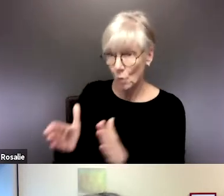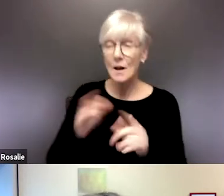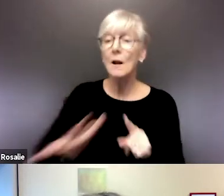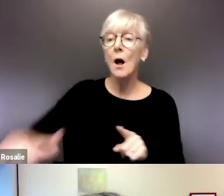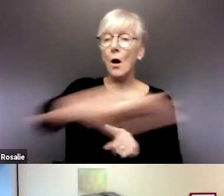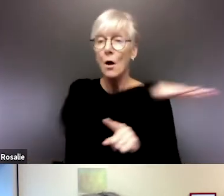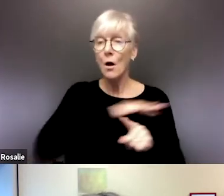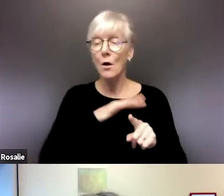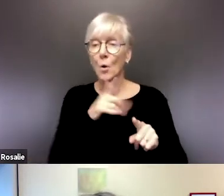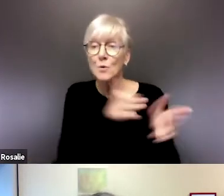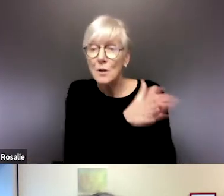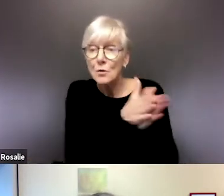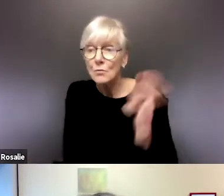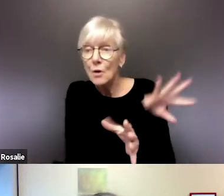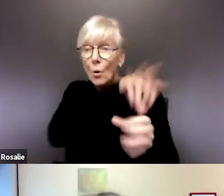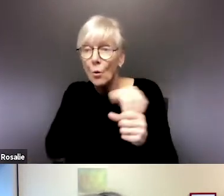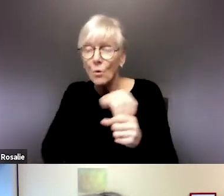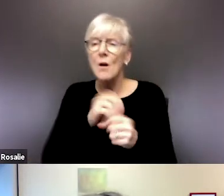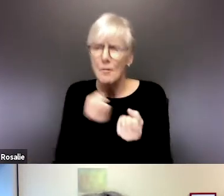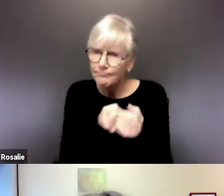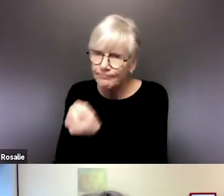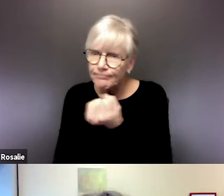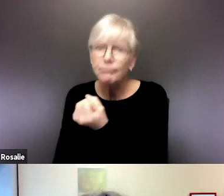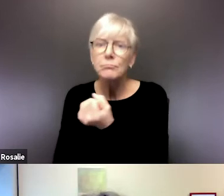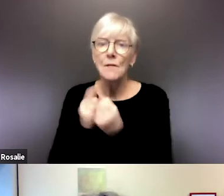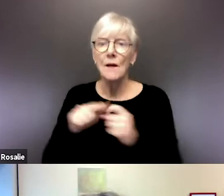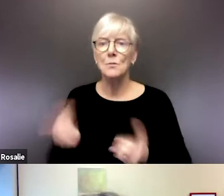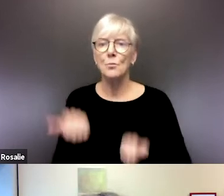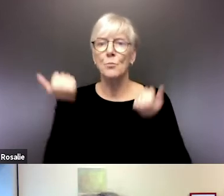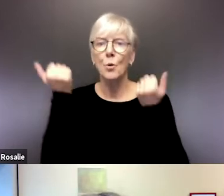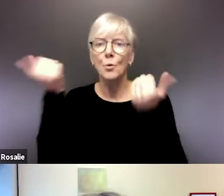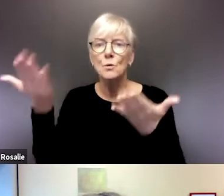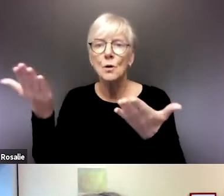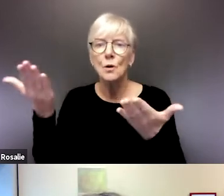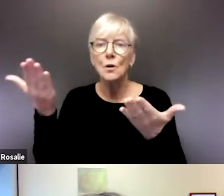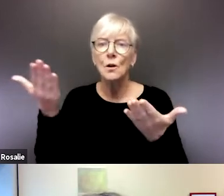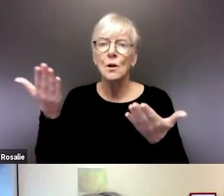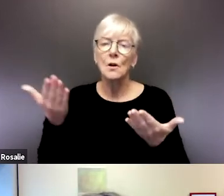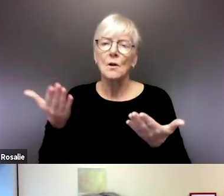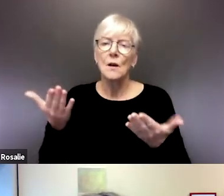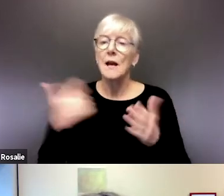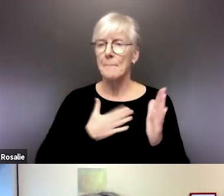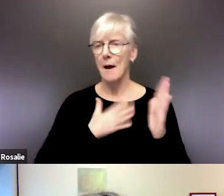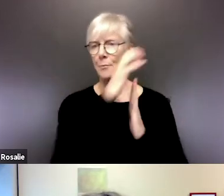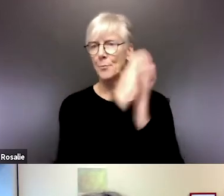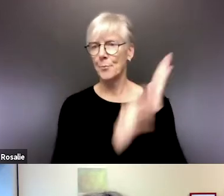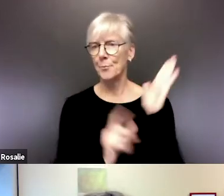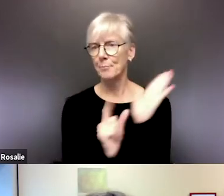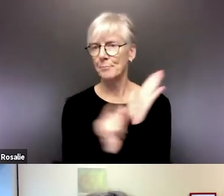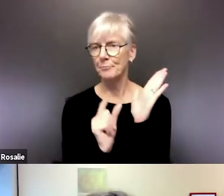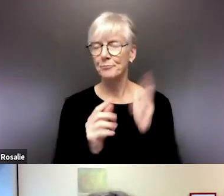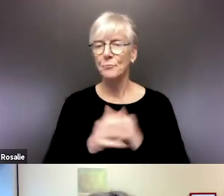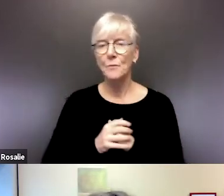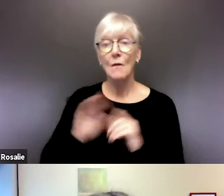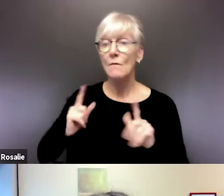This is the core of the proposal. And in this guide, the focus is on the ability to identify